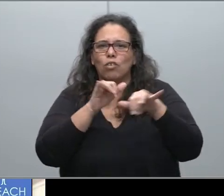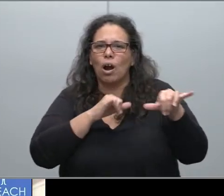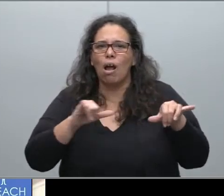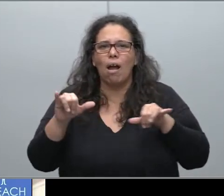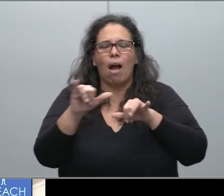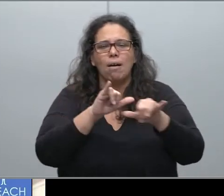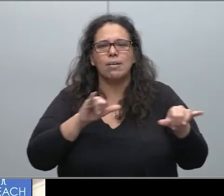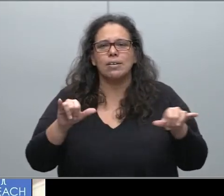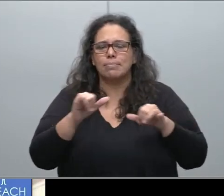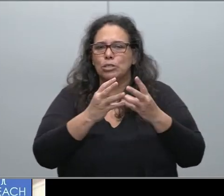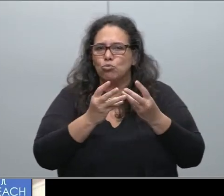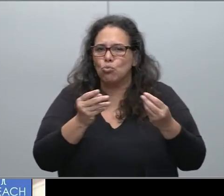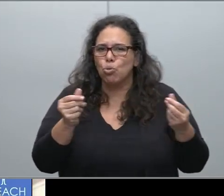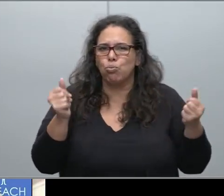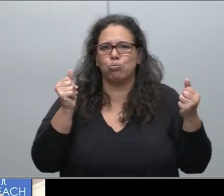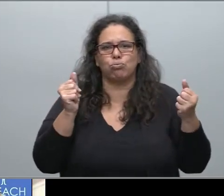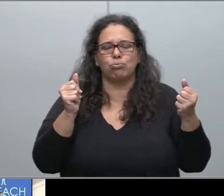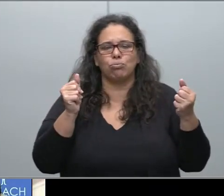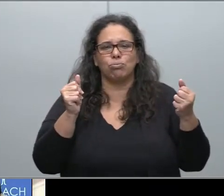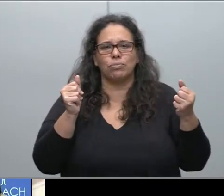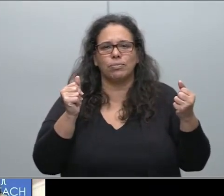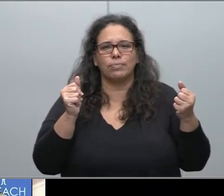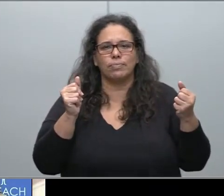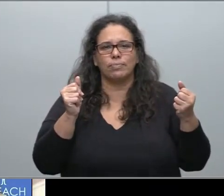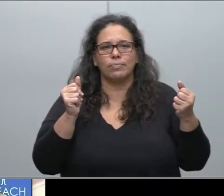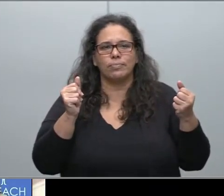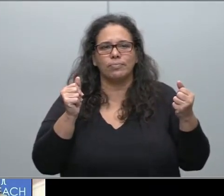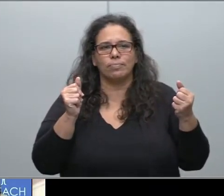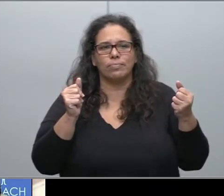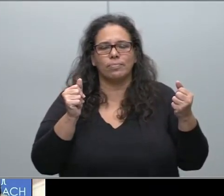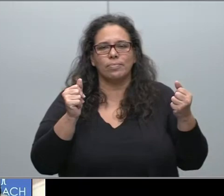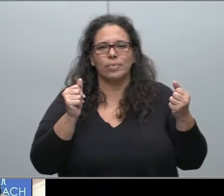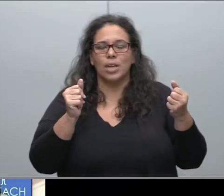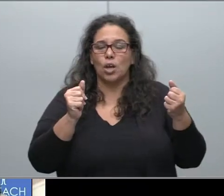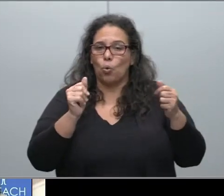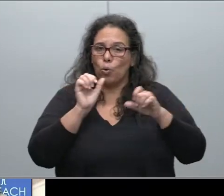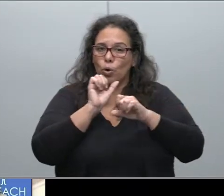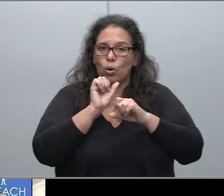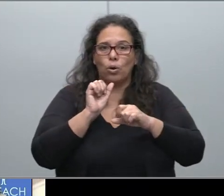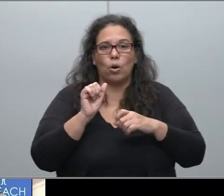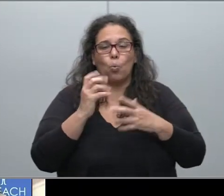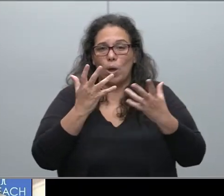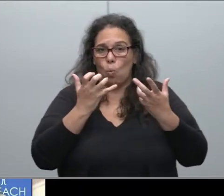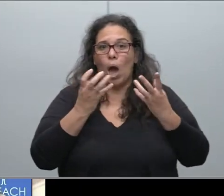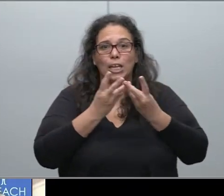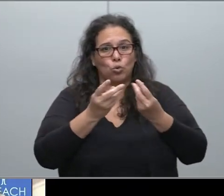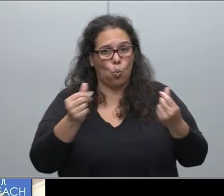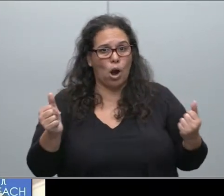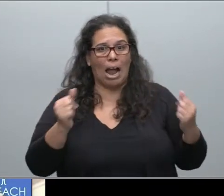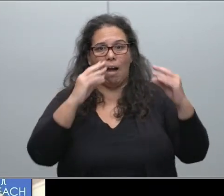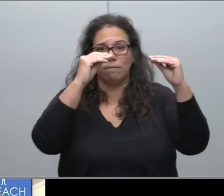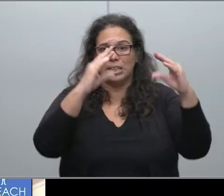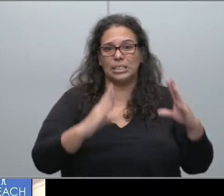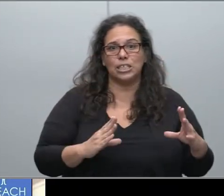Banks and access accessibility is something as a city we should help advocate for." And then she has a link there.